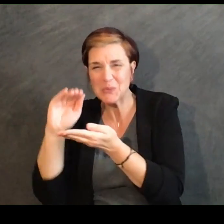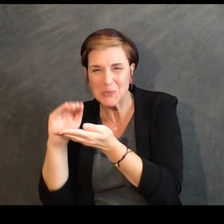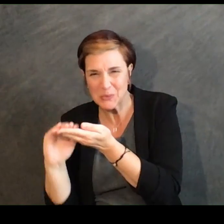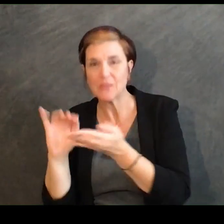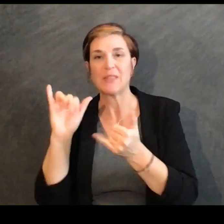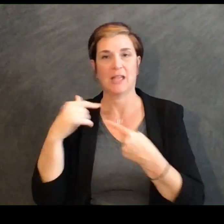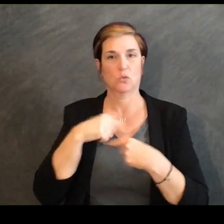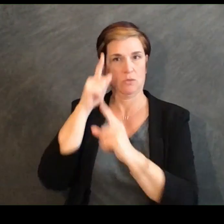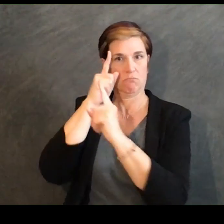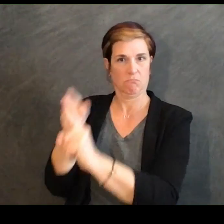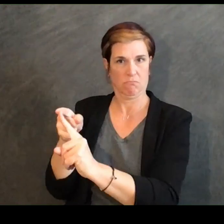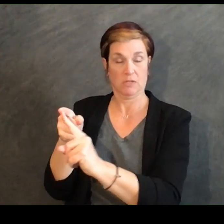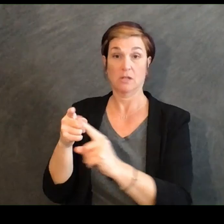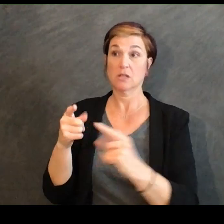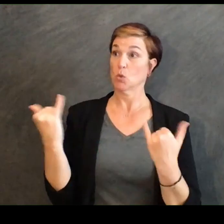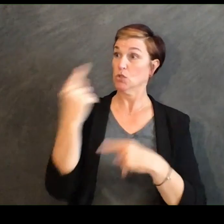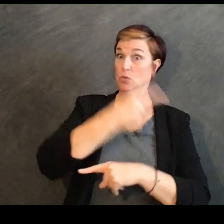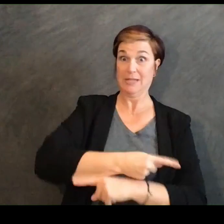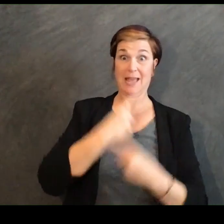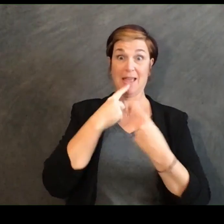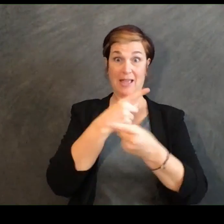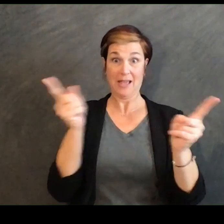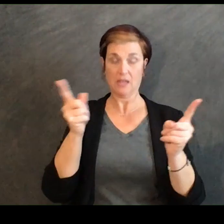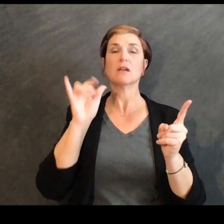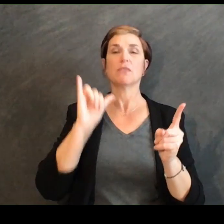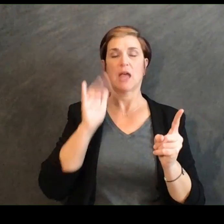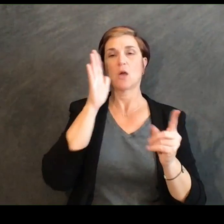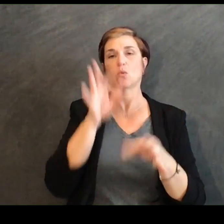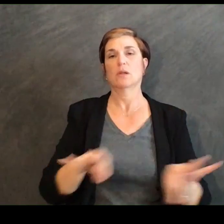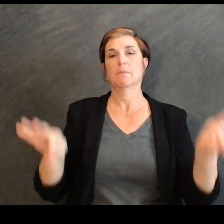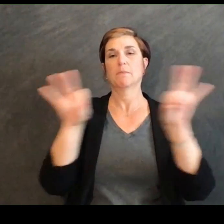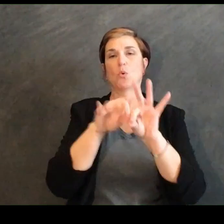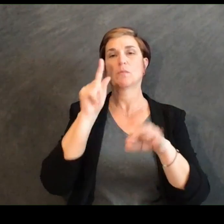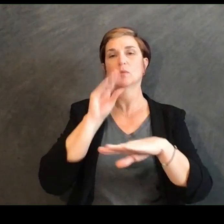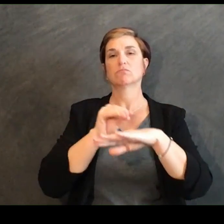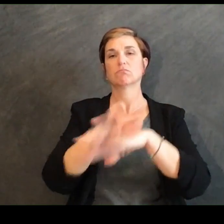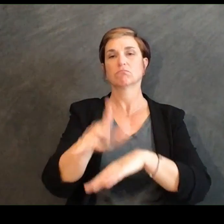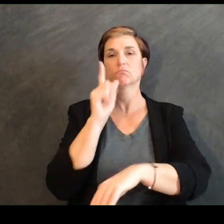very important element in having us be successful in doing that we still have a